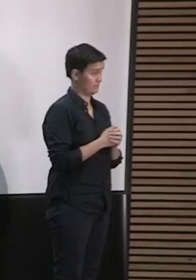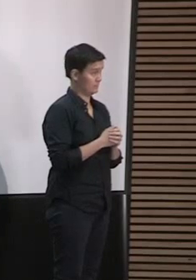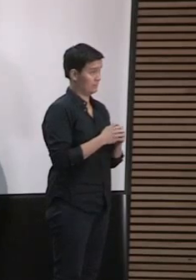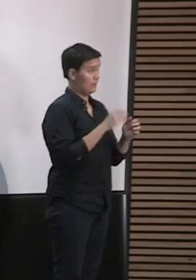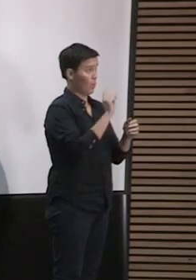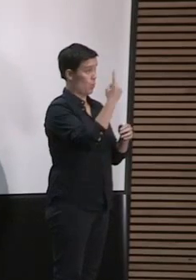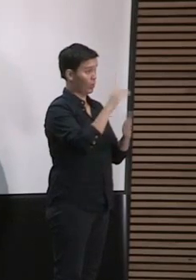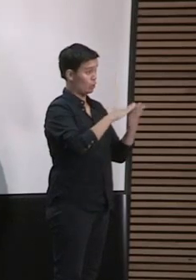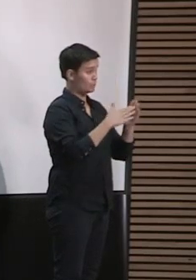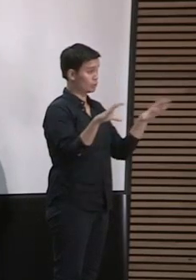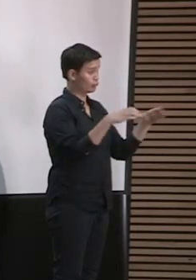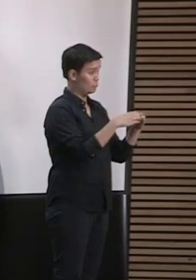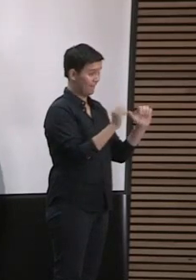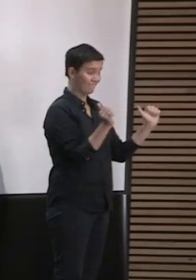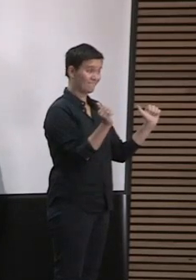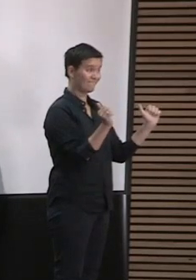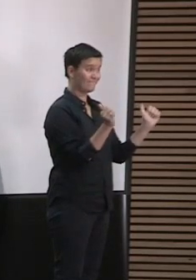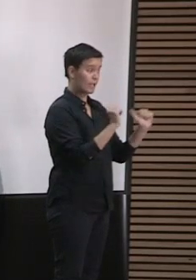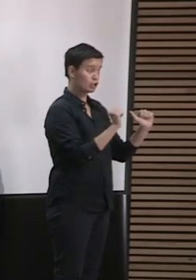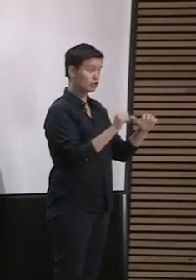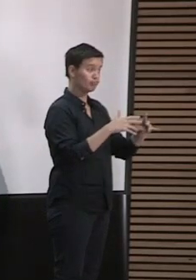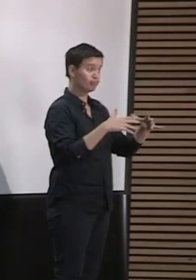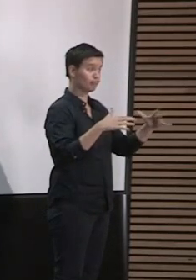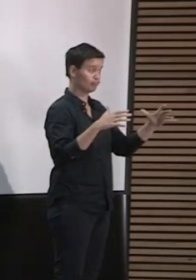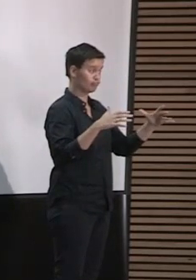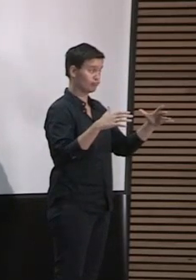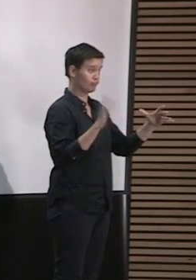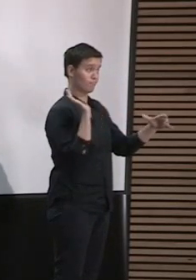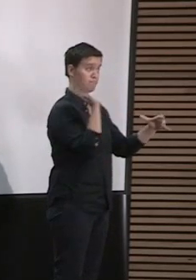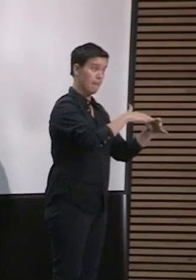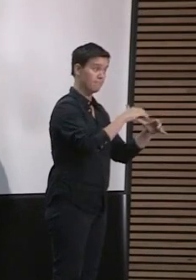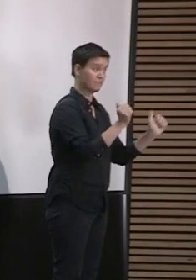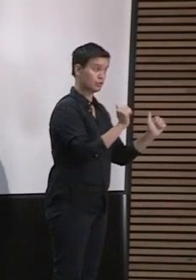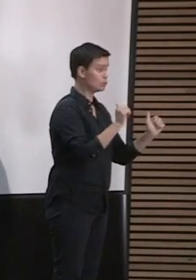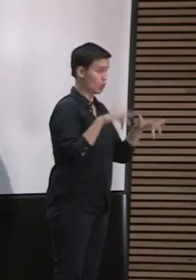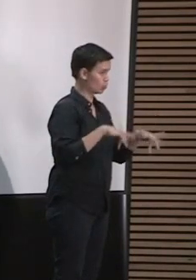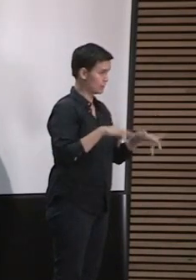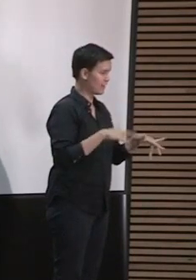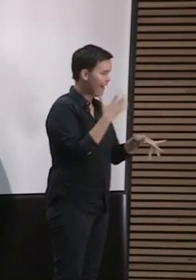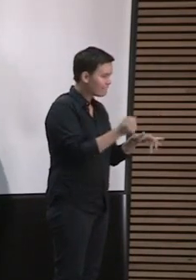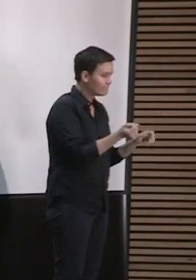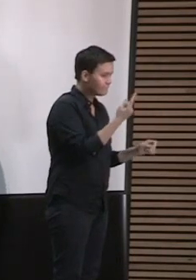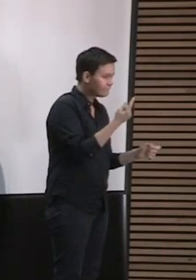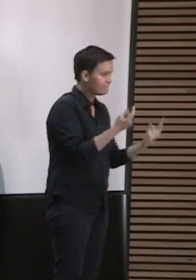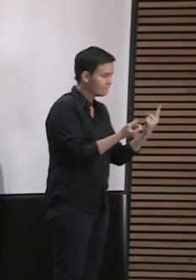we're seeing the perimeter of the cluster. Obviously a way to go yet. But early signs